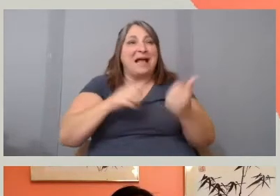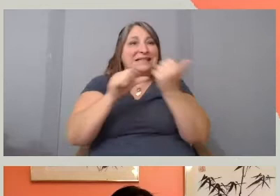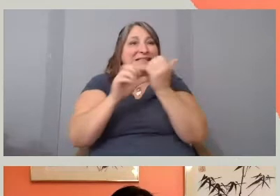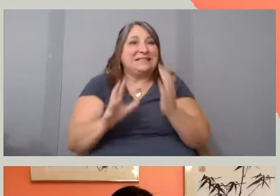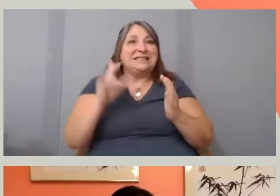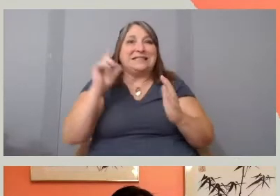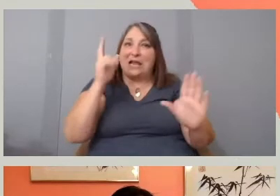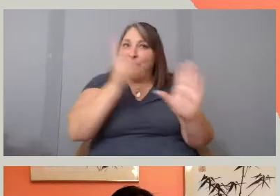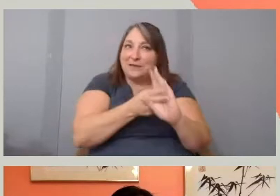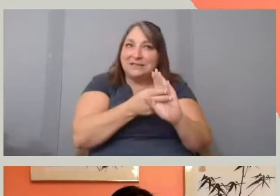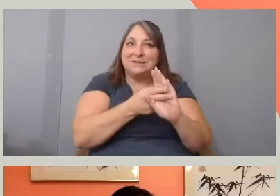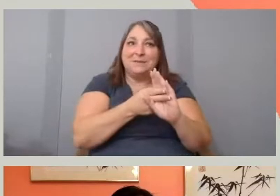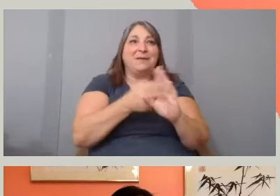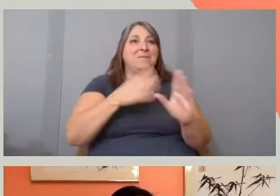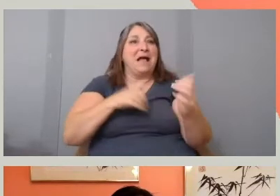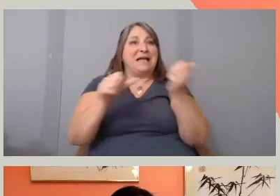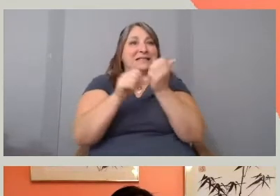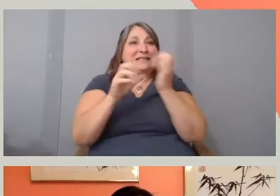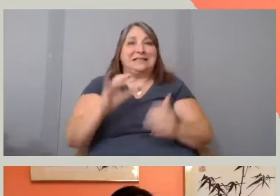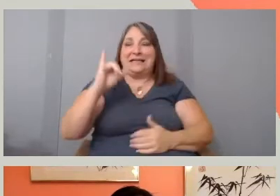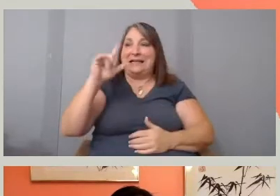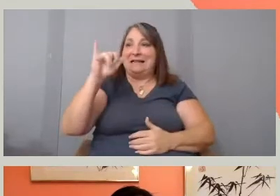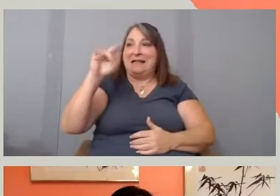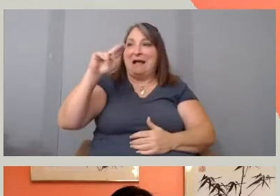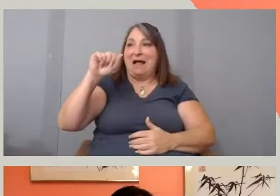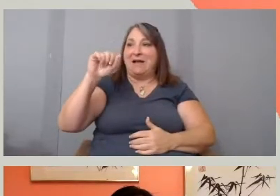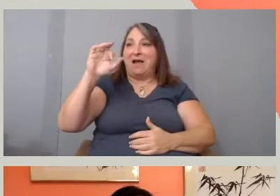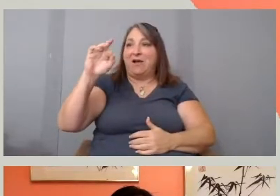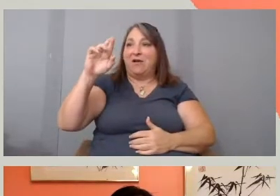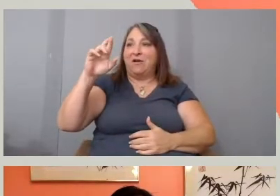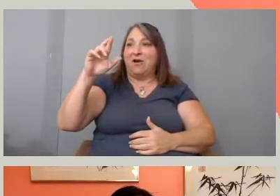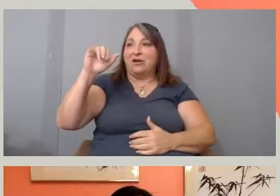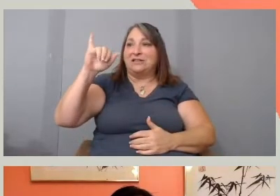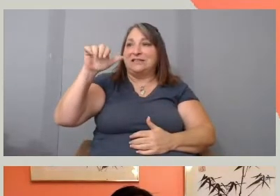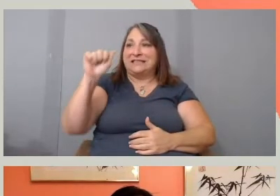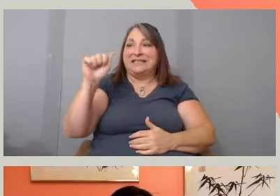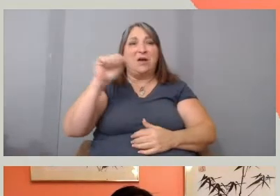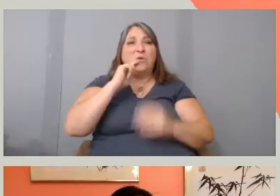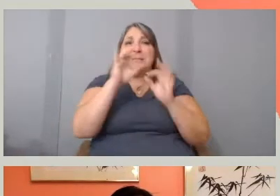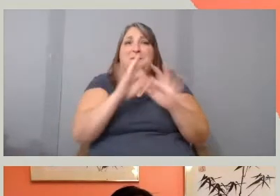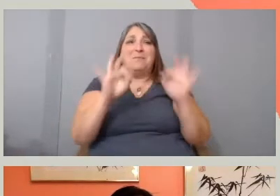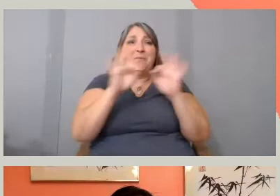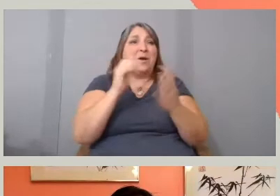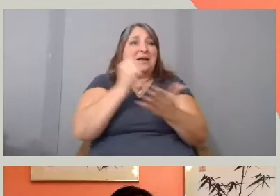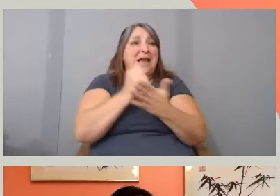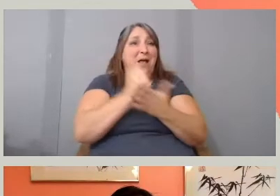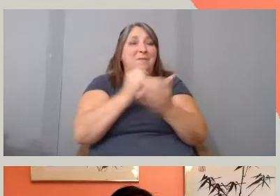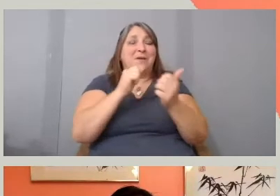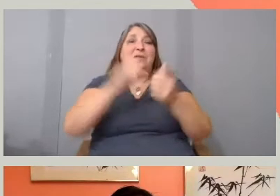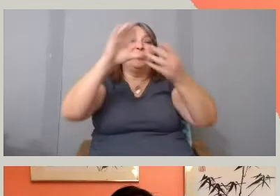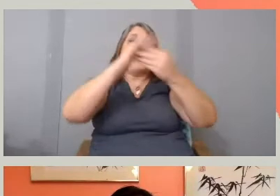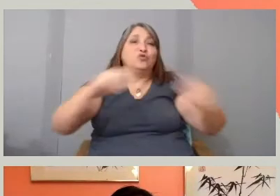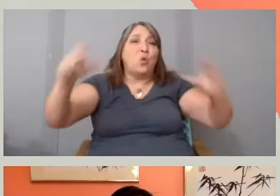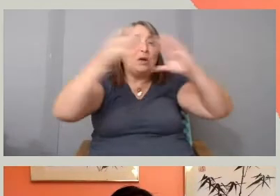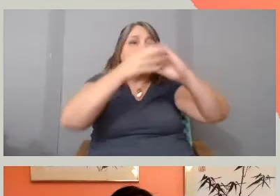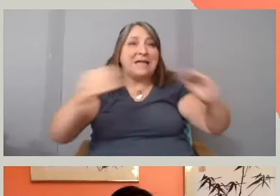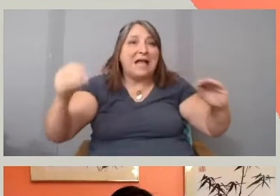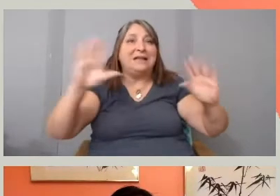with having my assistants participate. I mean, my assistant Illiana Garcia was instrumental in helping with storytelling and giving feedback.